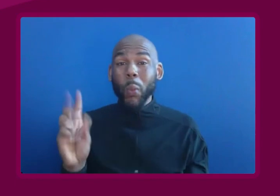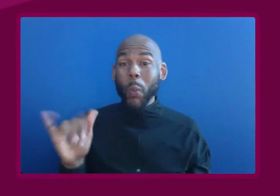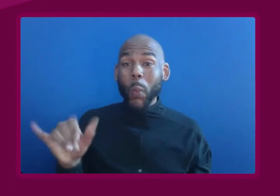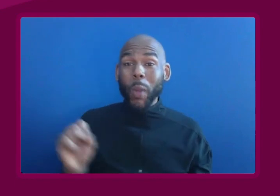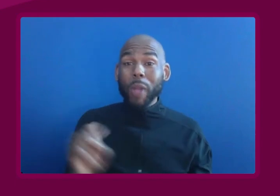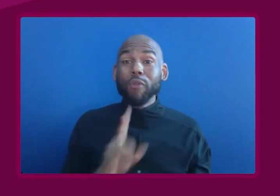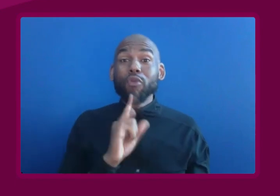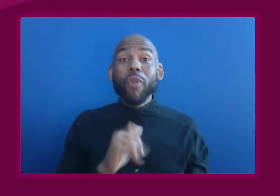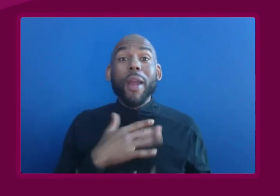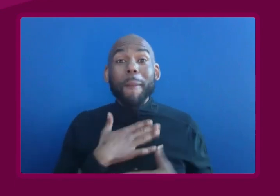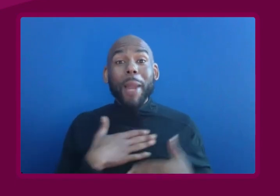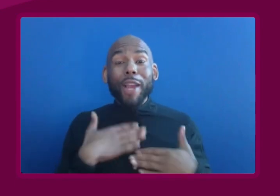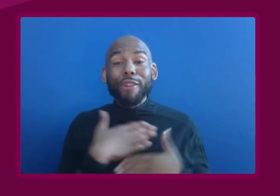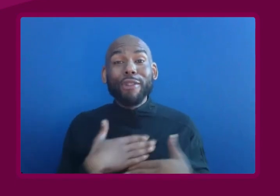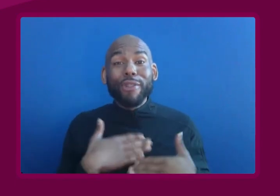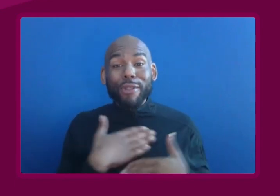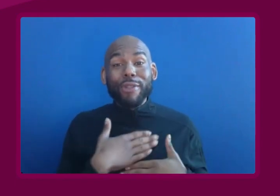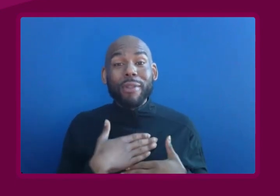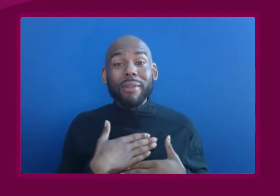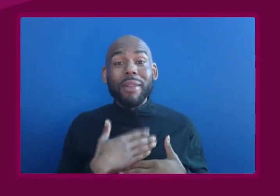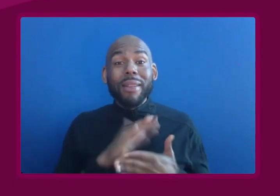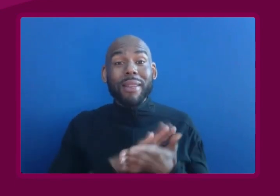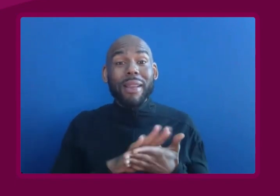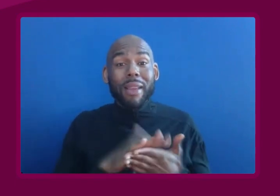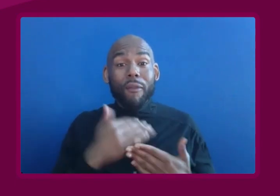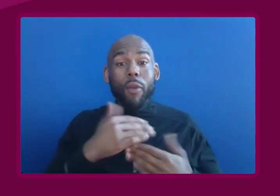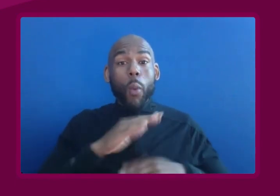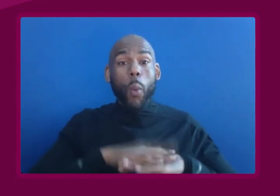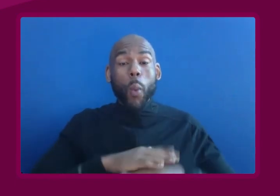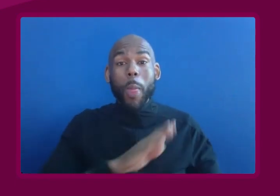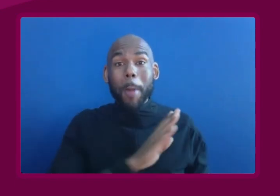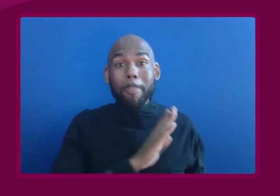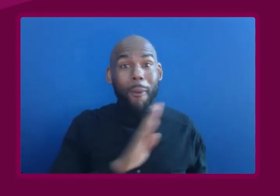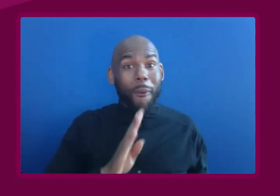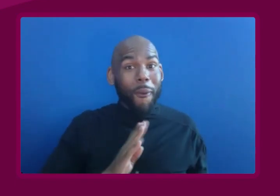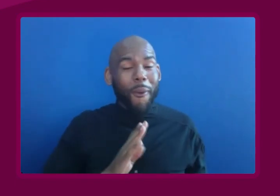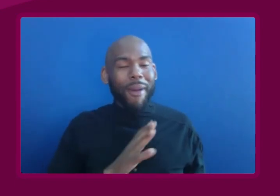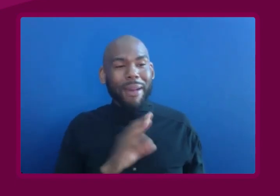Certainly a pleasure, not only serving on the board, but having the opportunity to participate in this podcast.